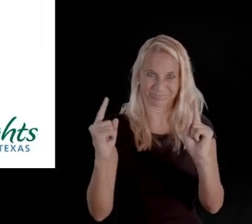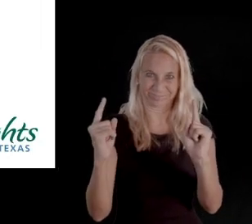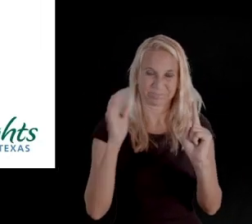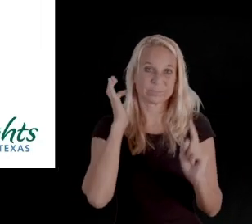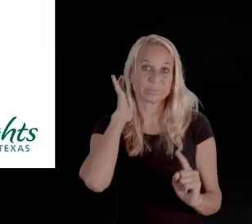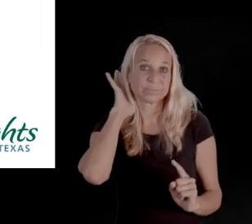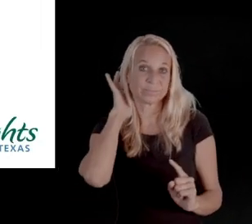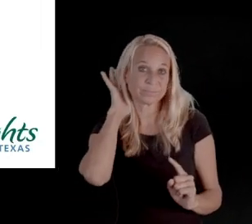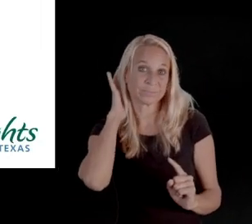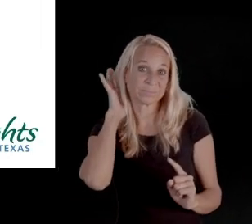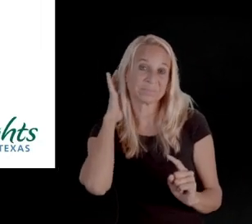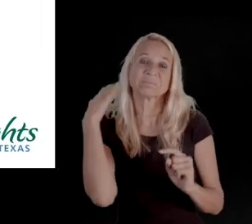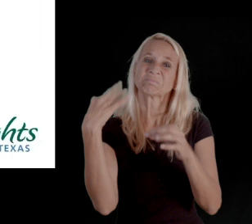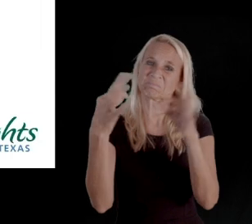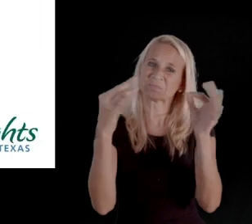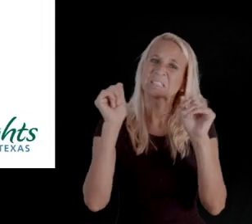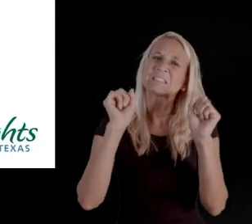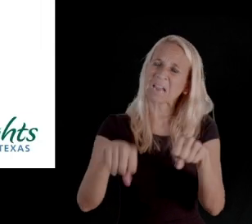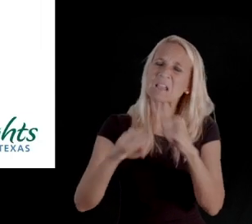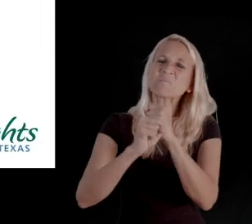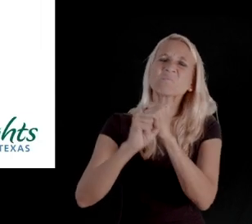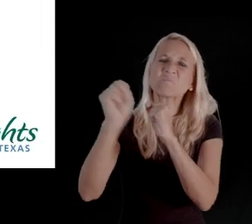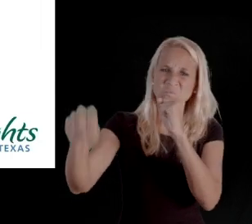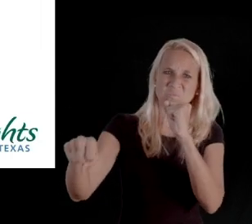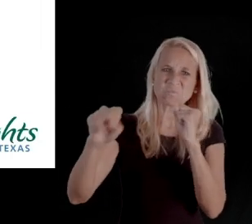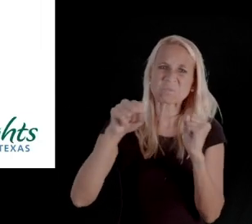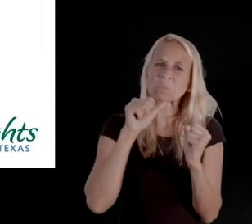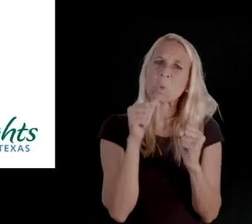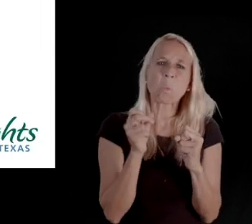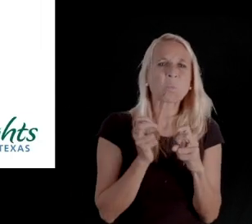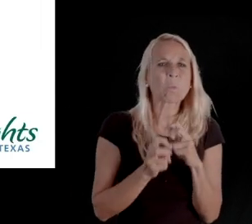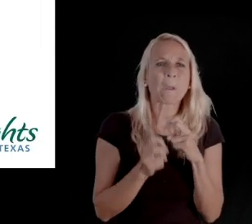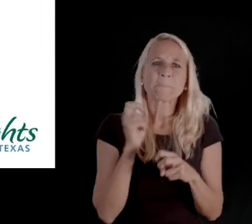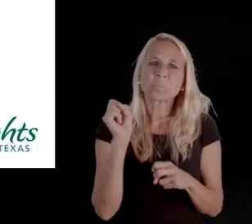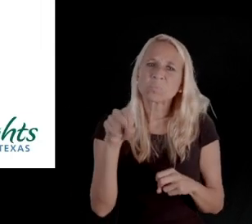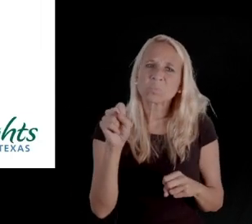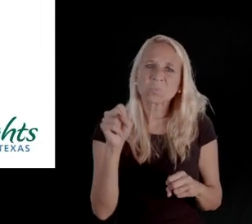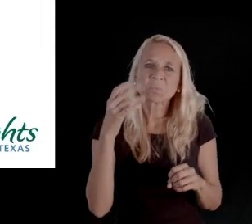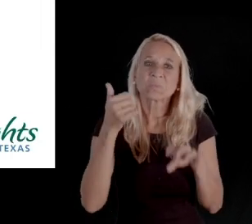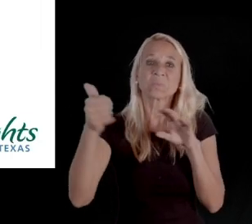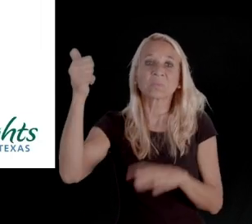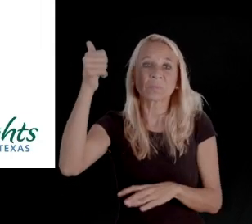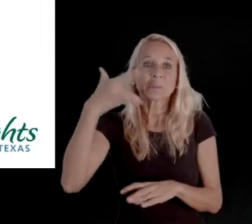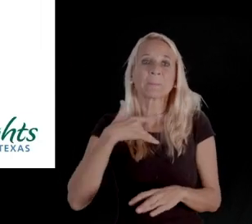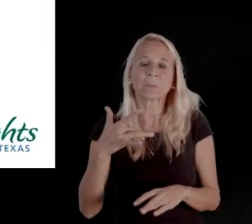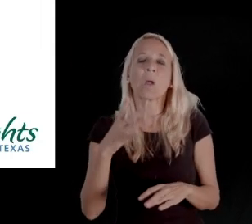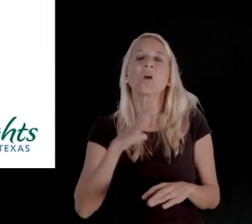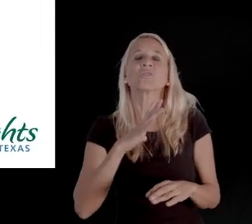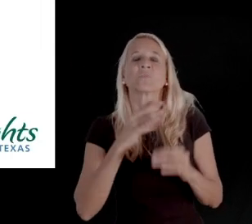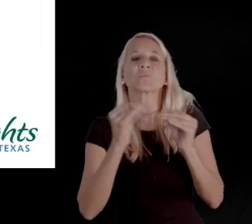As I mentioned, that can be extended, it's not a problem. I think the hearing officers gotten a bit better about their timelines.